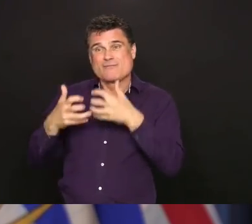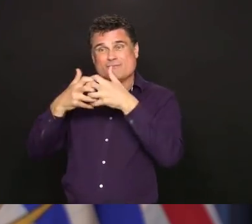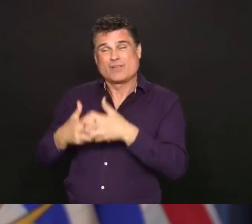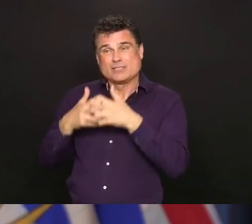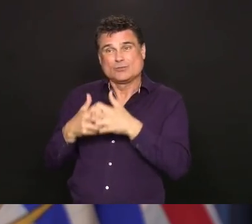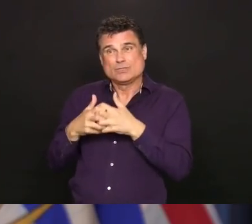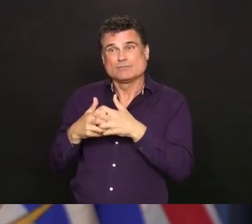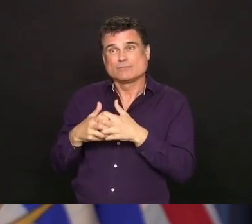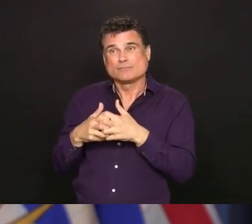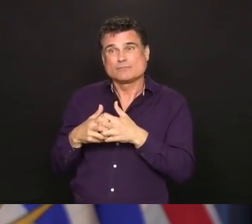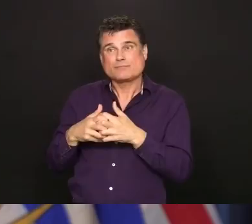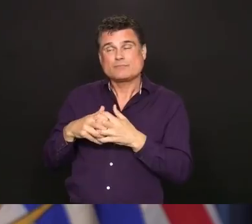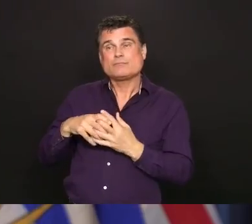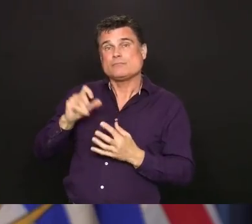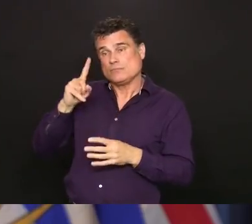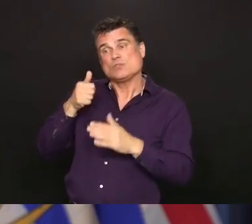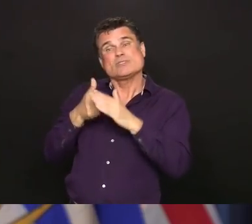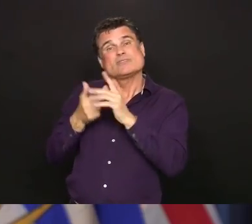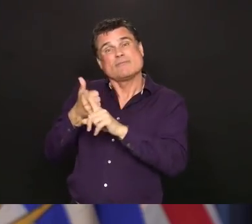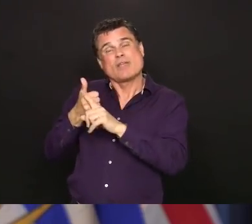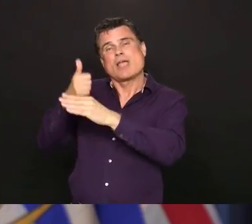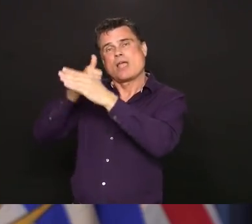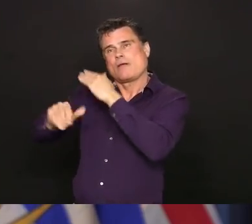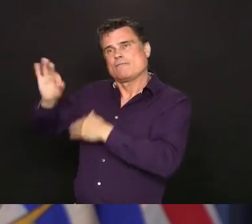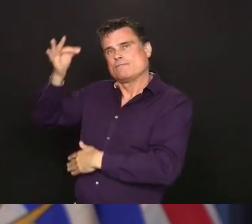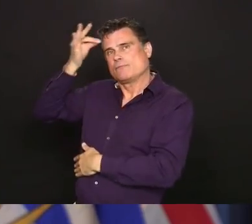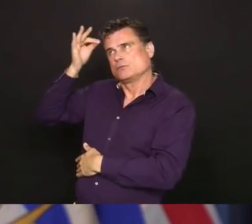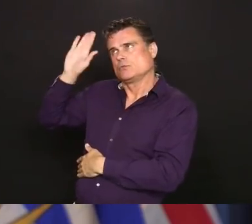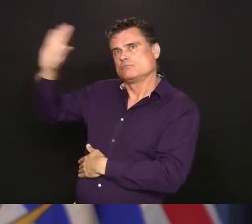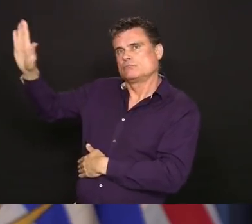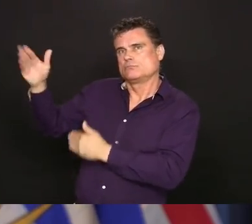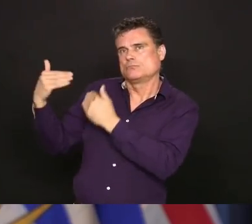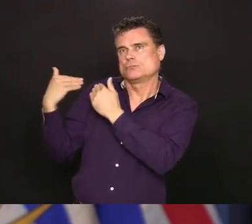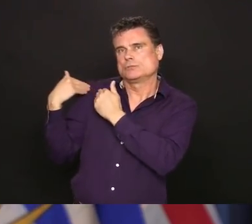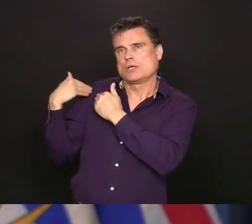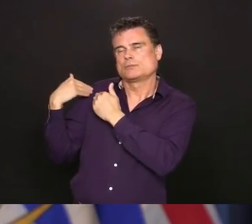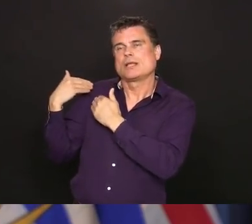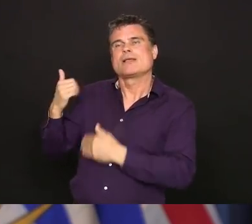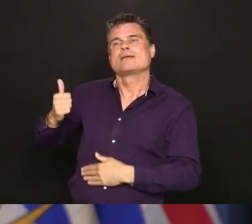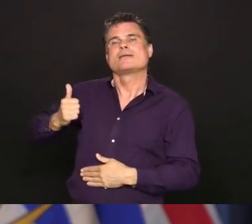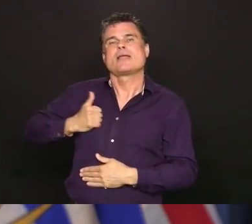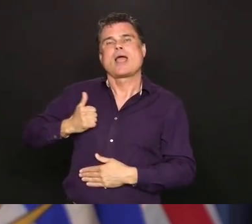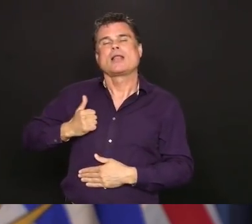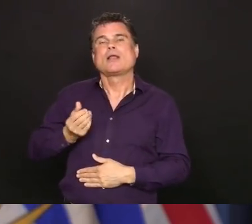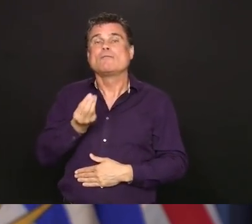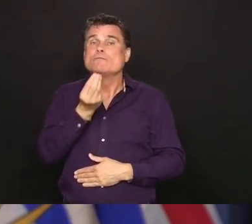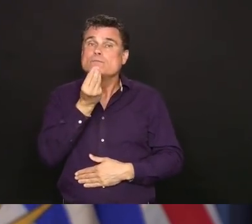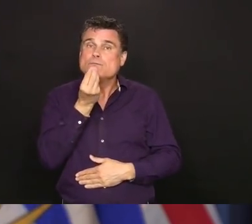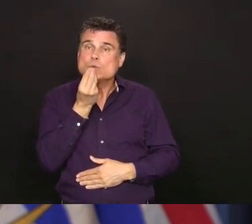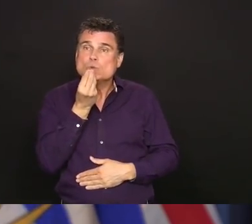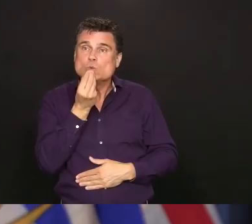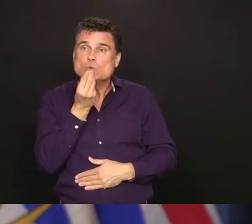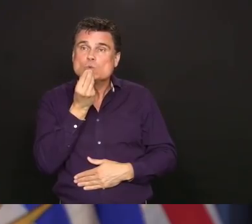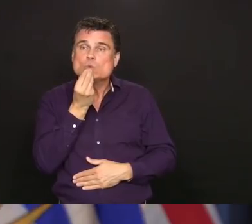responsible for ensuring, under the safe food for Canadians act, and part of the requirements is that